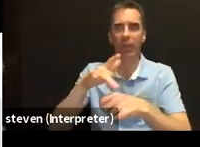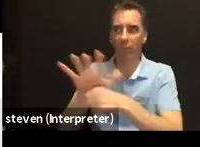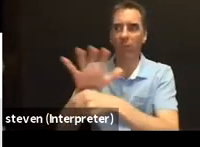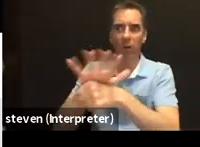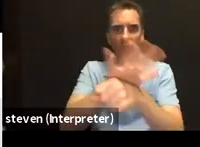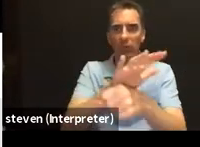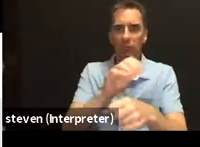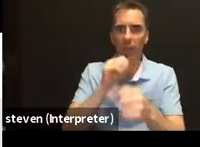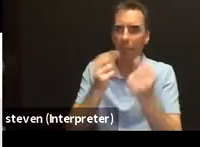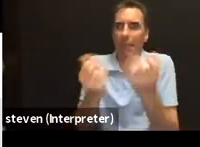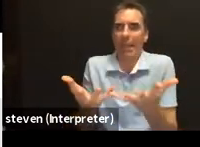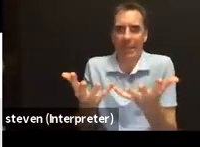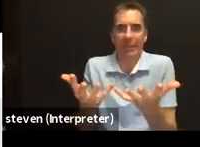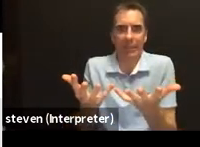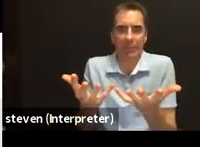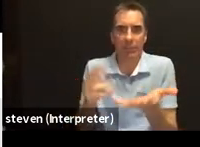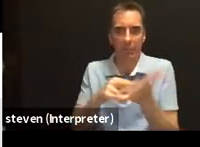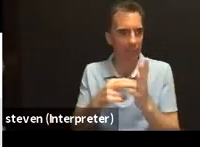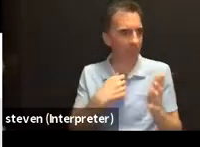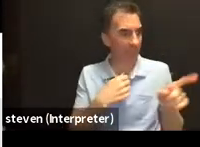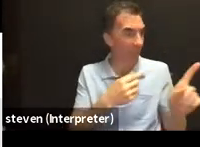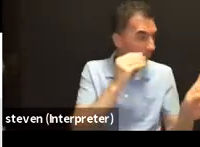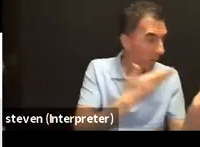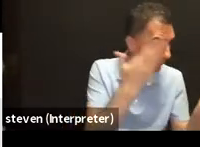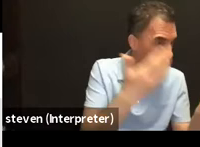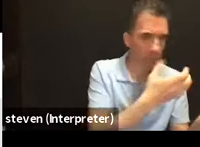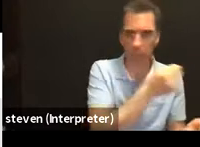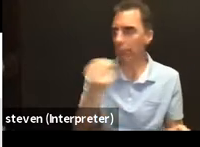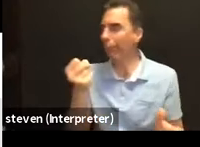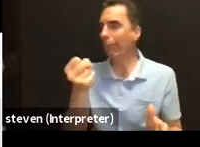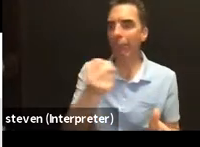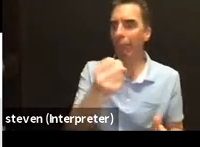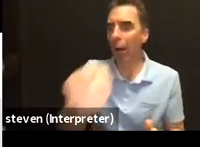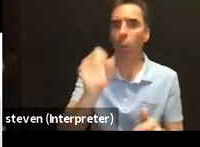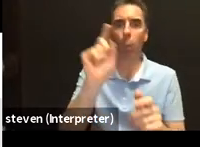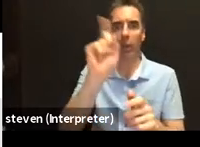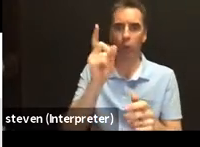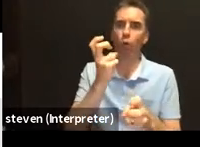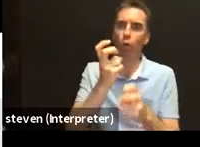maria.rodriguez: Apartment units that are within the maria.rodriguez: market rent value. And sometimes when they're higher that we're unable to pay for those